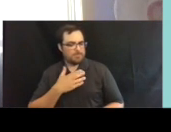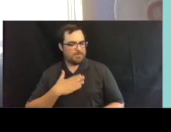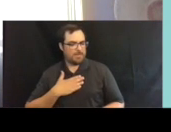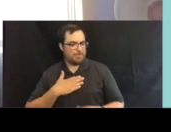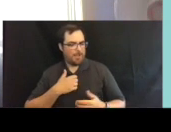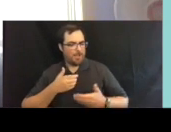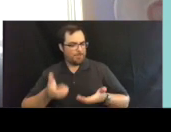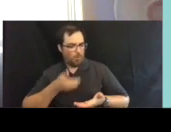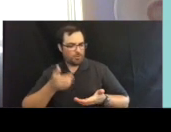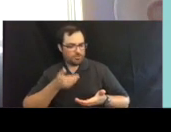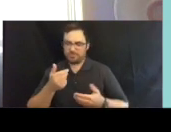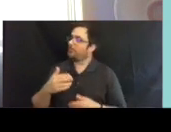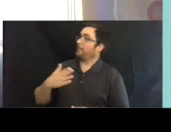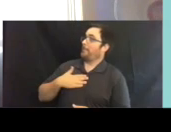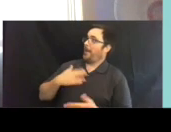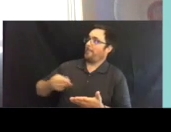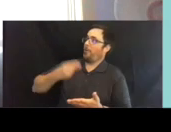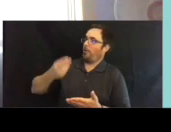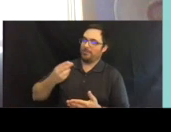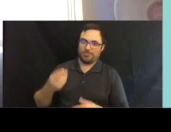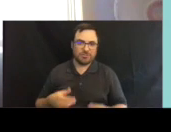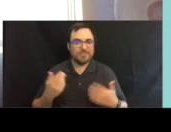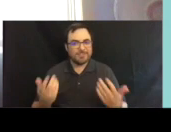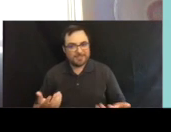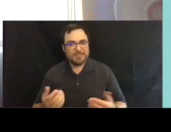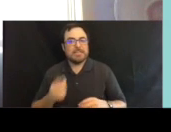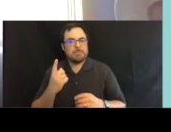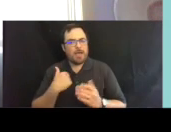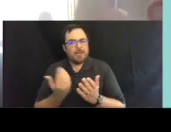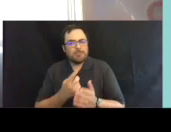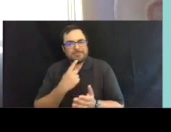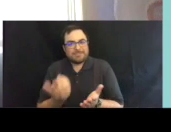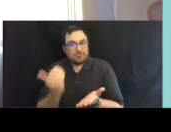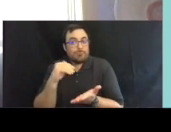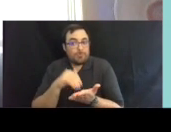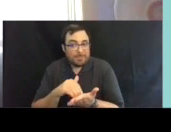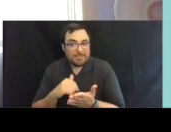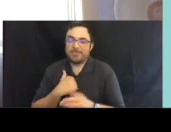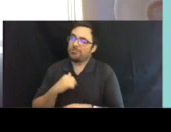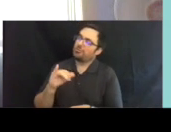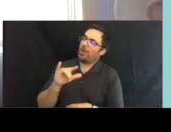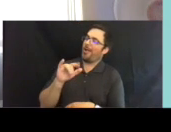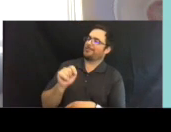"my porridge." He might repeat that phrase "juuuust right." If we remember that it was